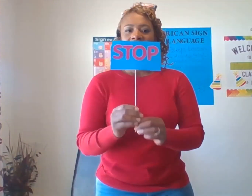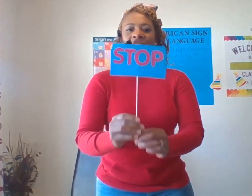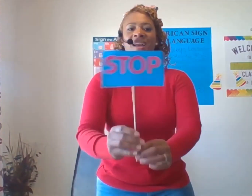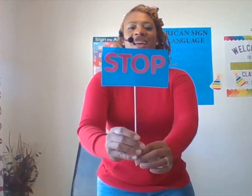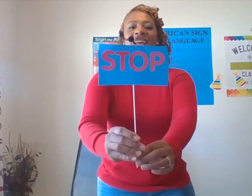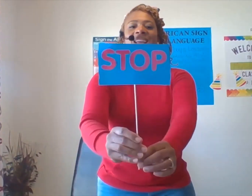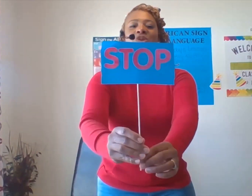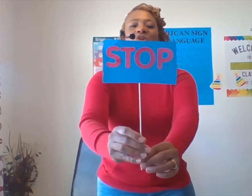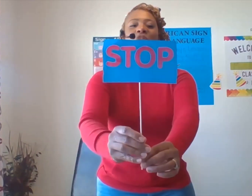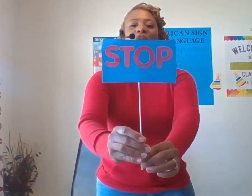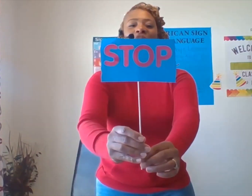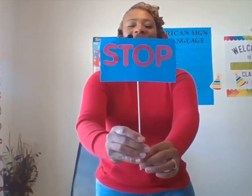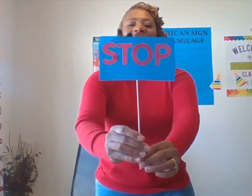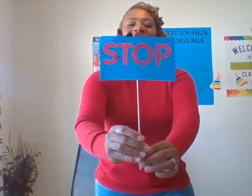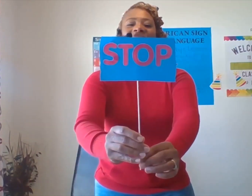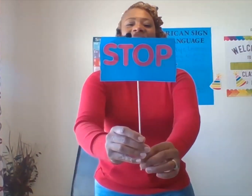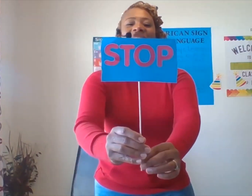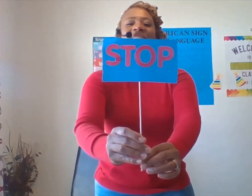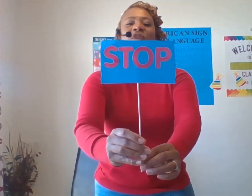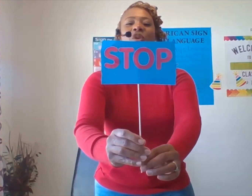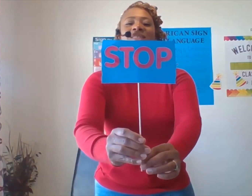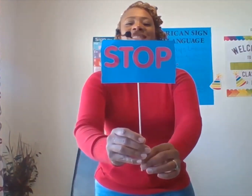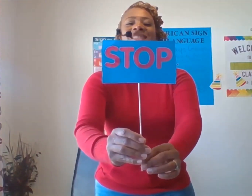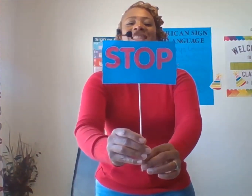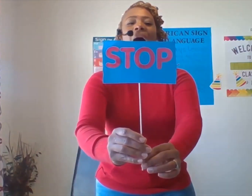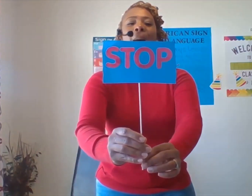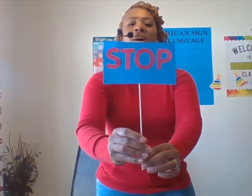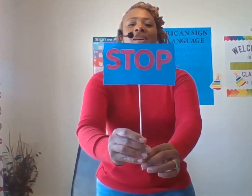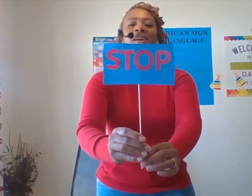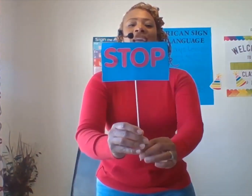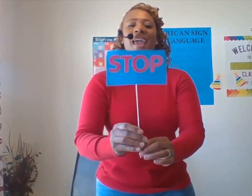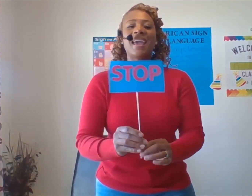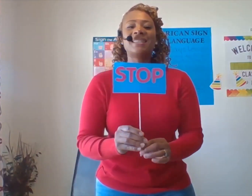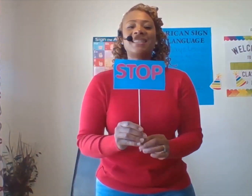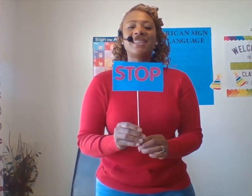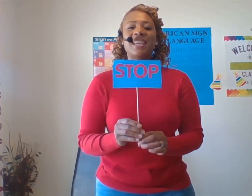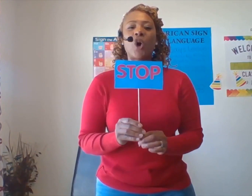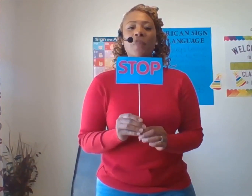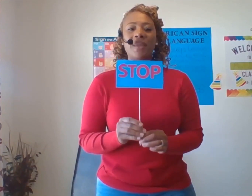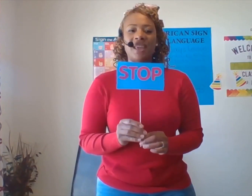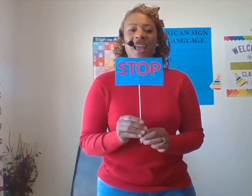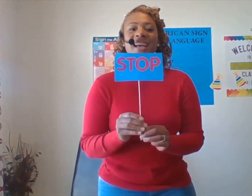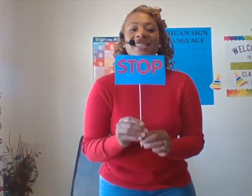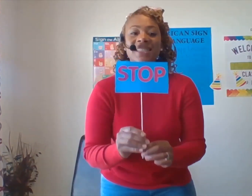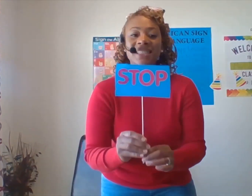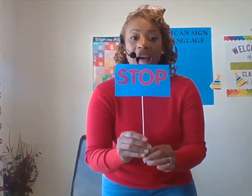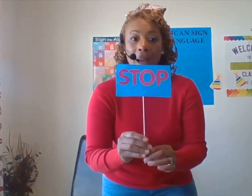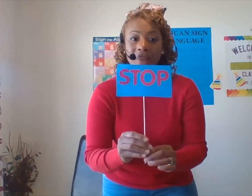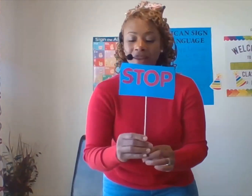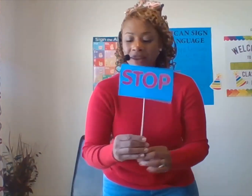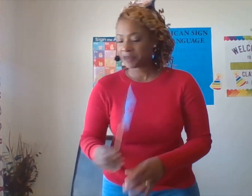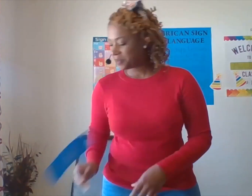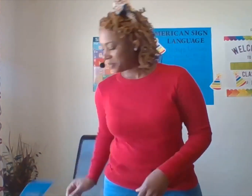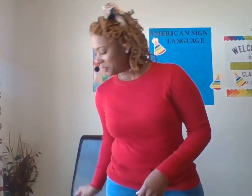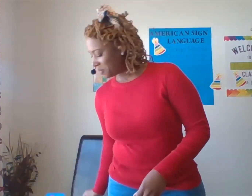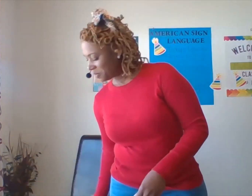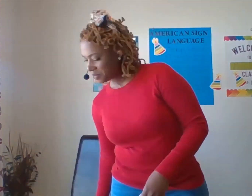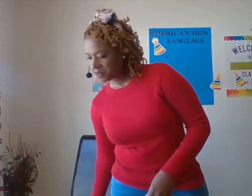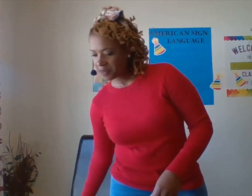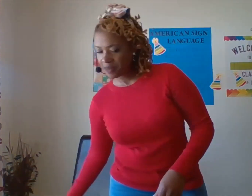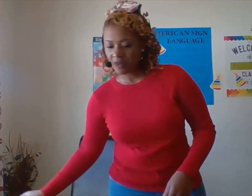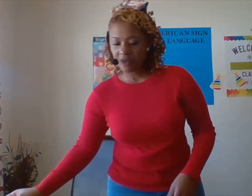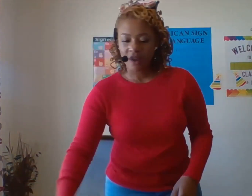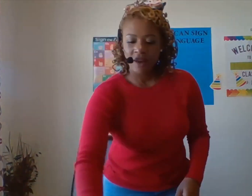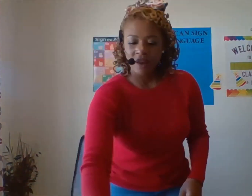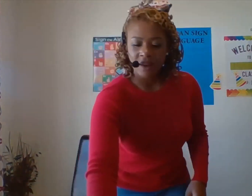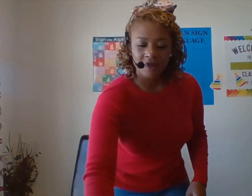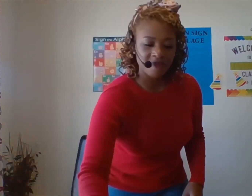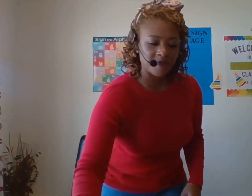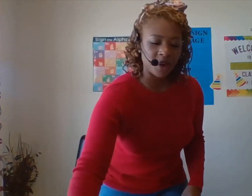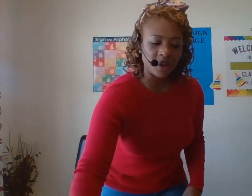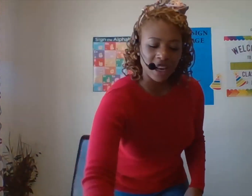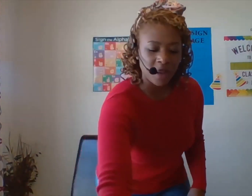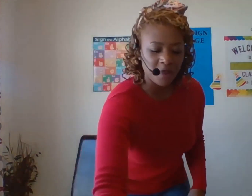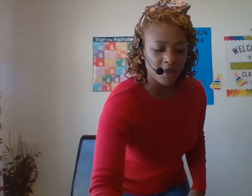you are right that is the sign for stop sto P stop we only got a couple more